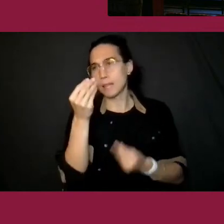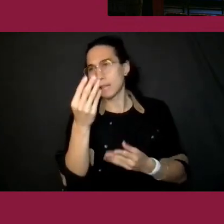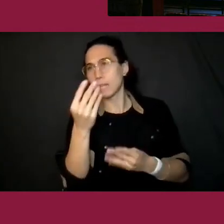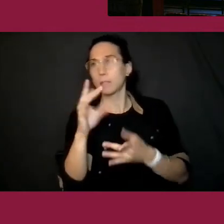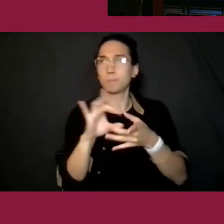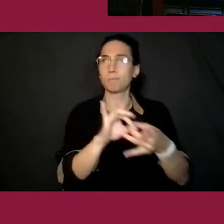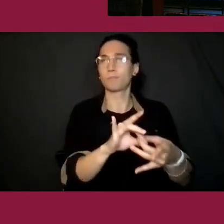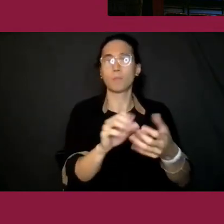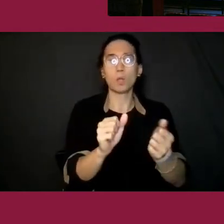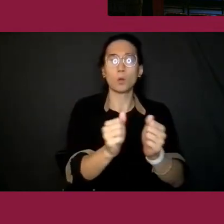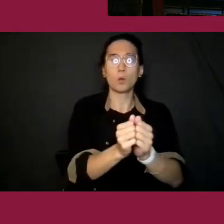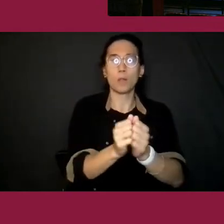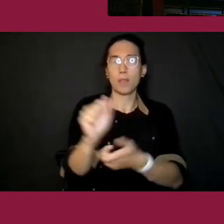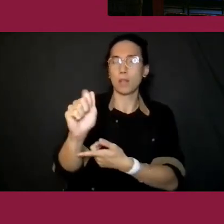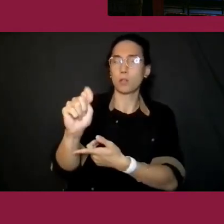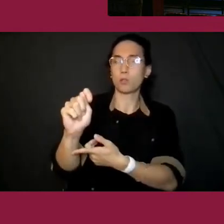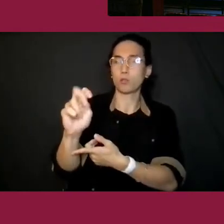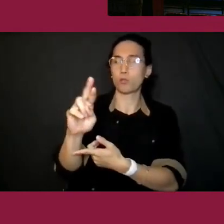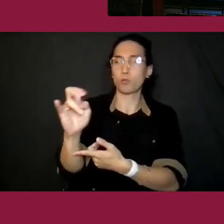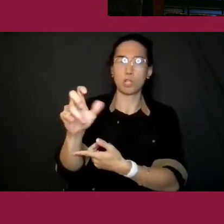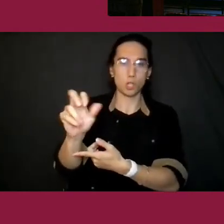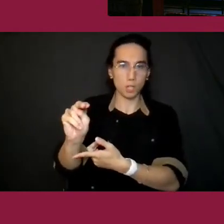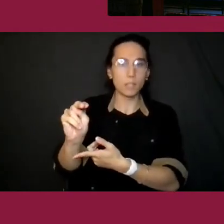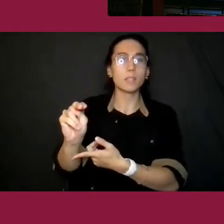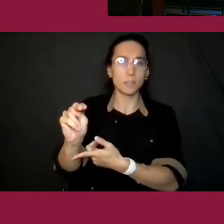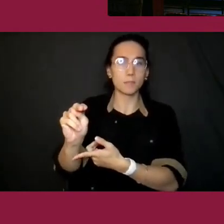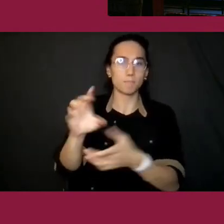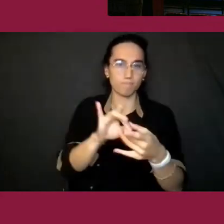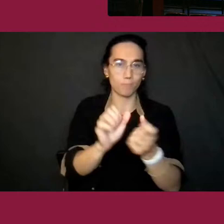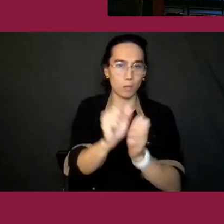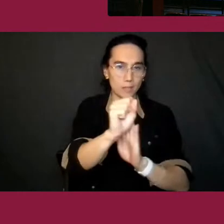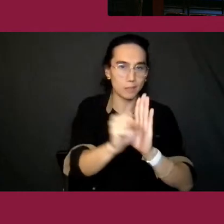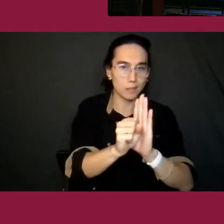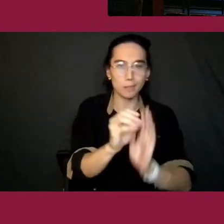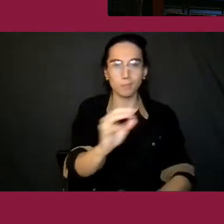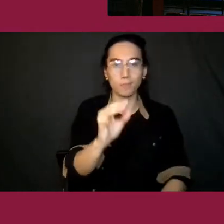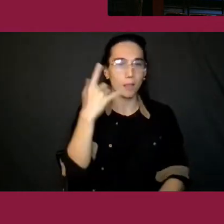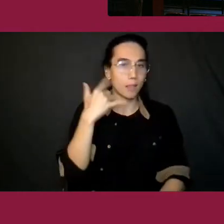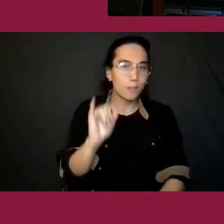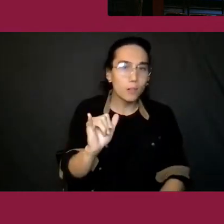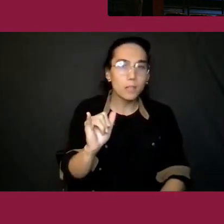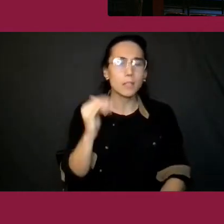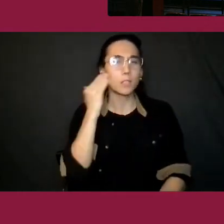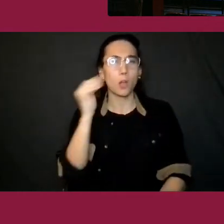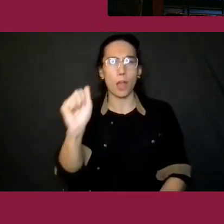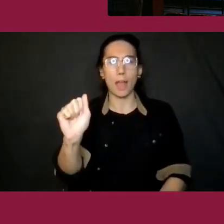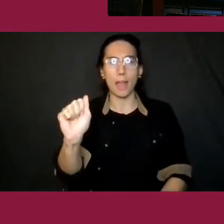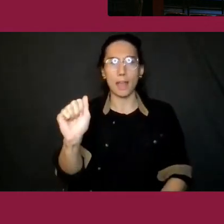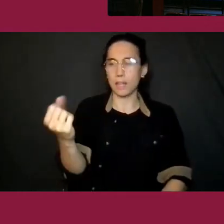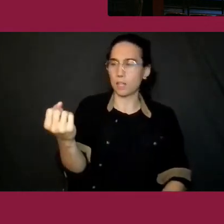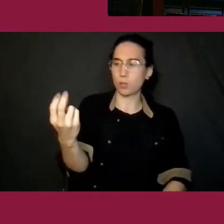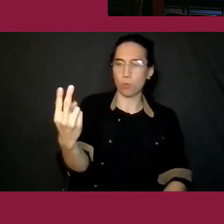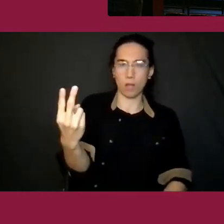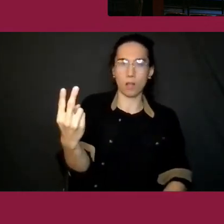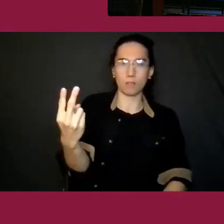the state of California? I know in the K-12 space, uh, schools are struggling with enrollments.